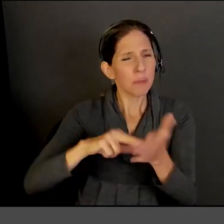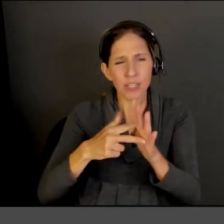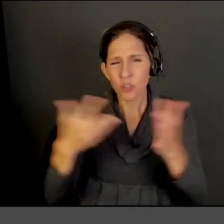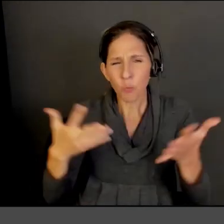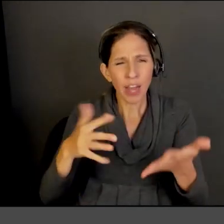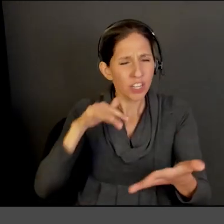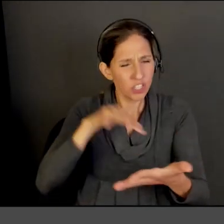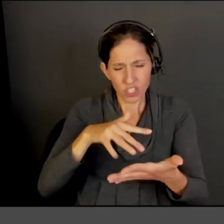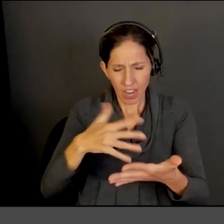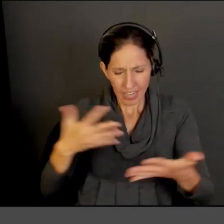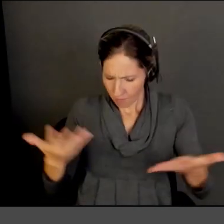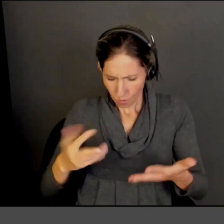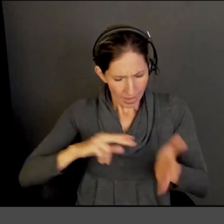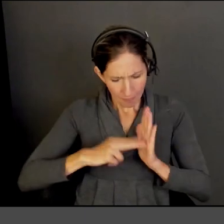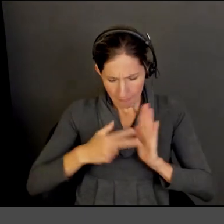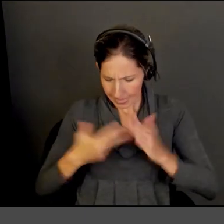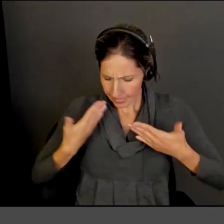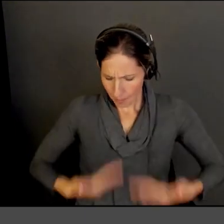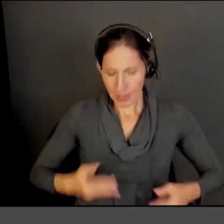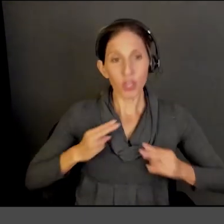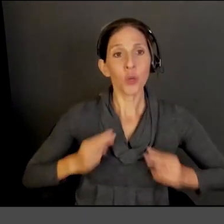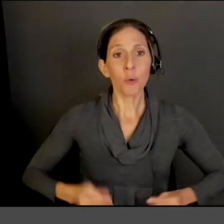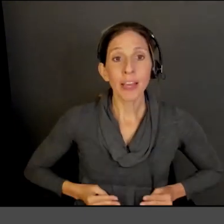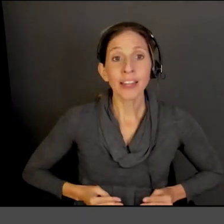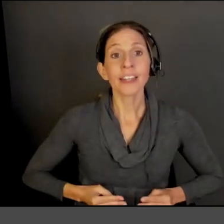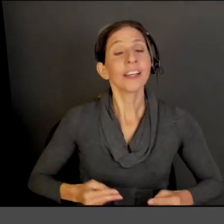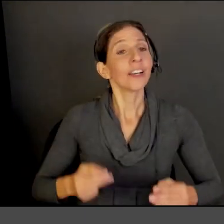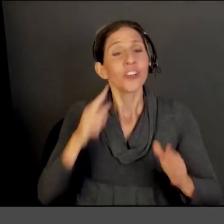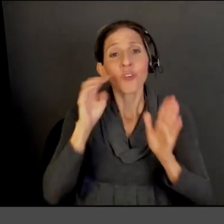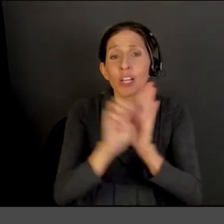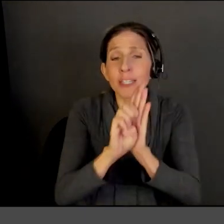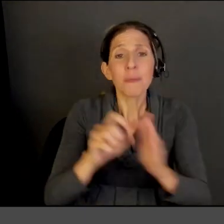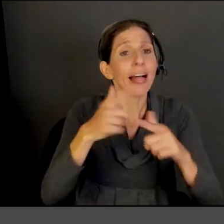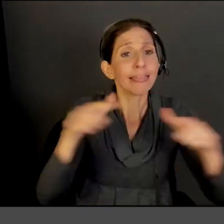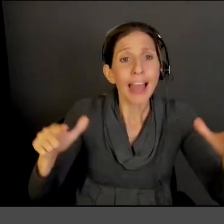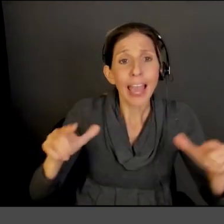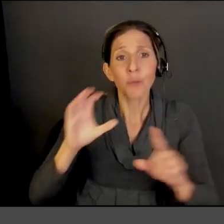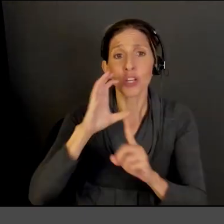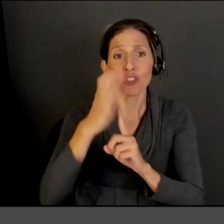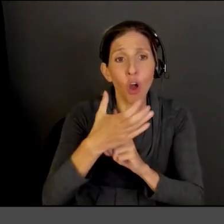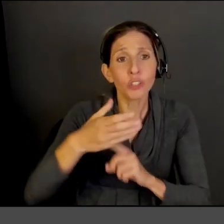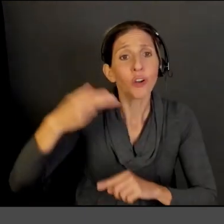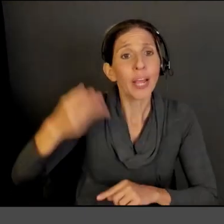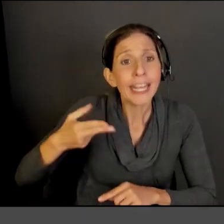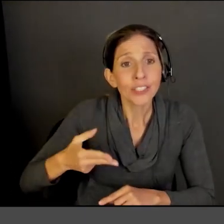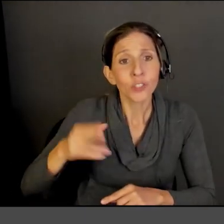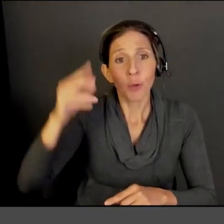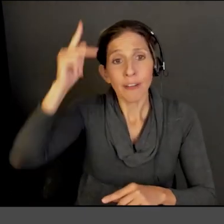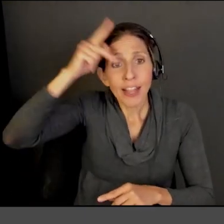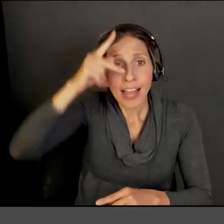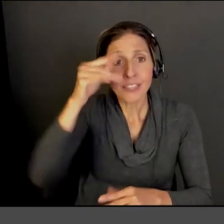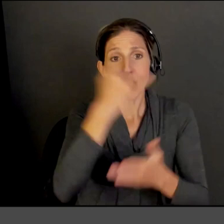SO LANGUAGE, CULTURE, HISTORY, PHILOSOPHY, ARTS AND THE CRITICAL THINKING AND UNDERSTANDING THAT COME FROM THOSE